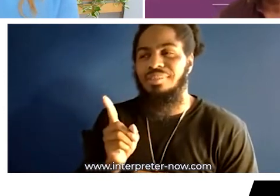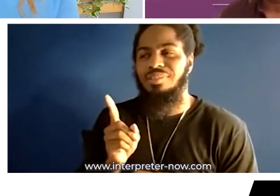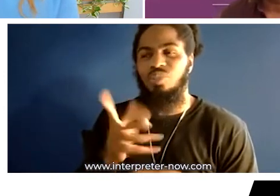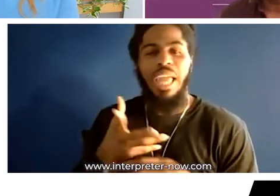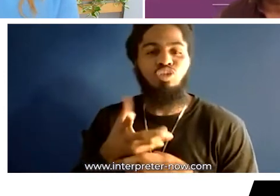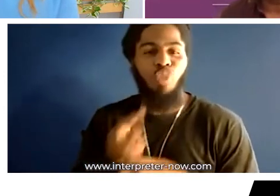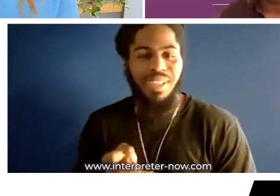I think that's really important.